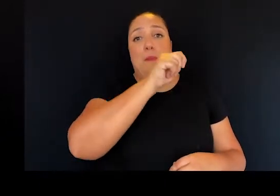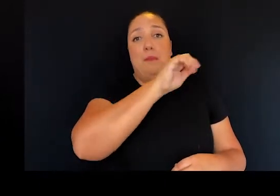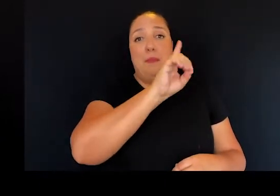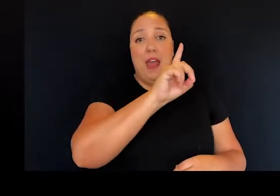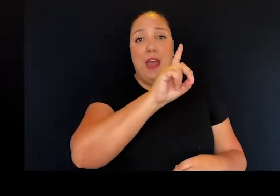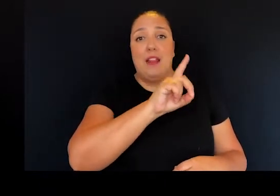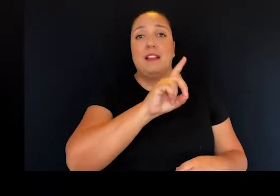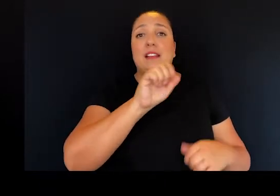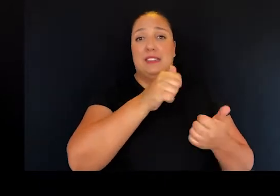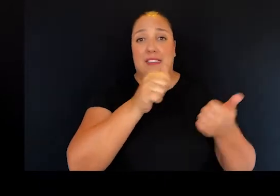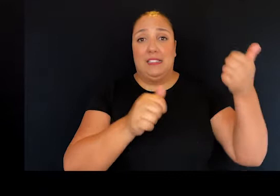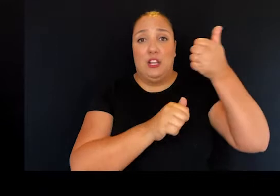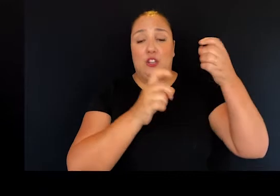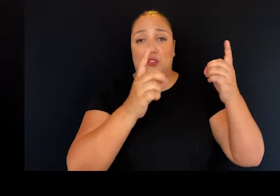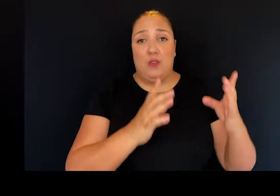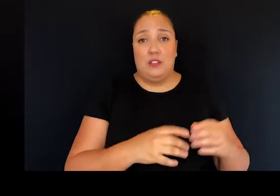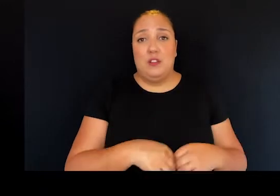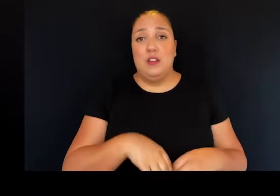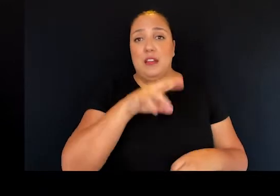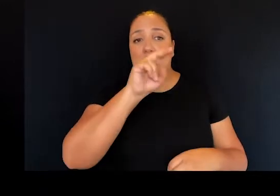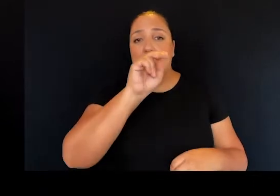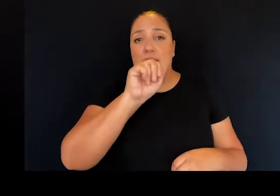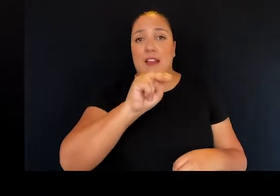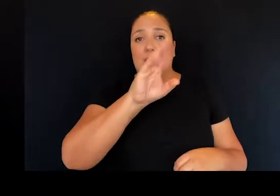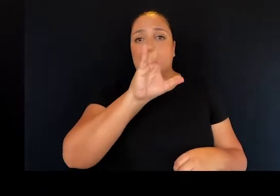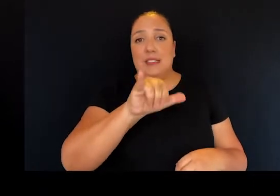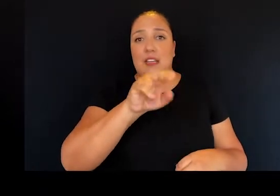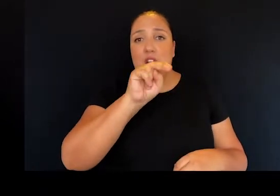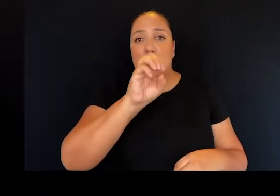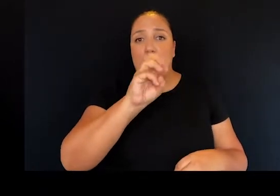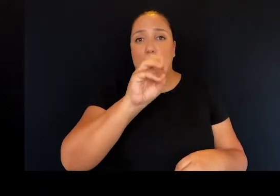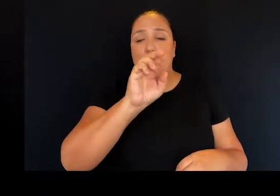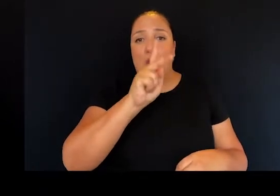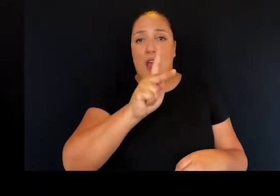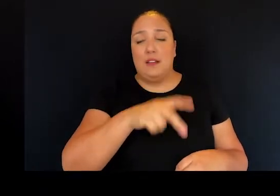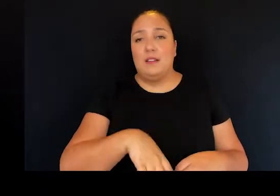We're going to discuss the linguistic ableism, the harms of hegemonic ableist structures,